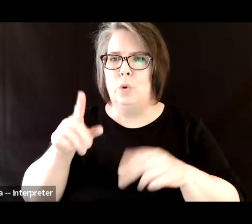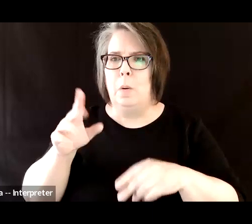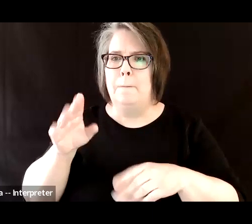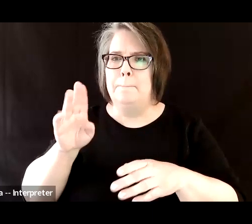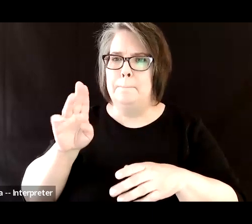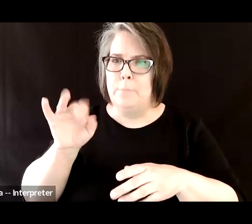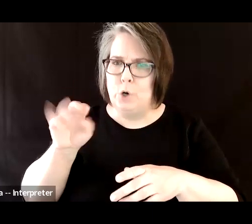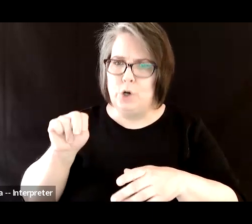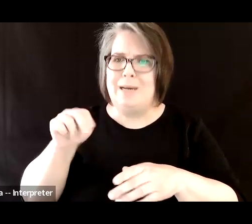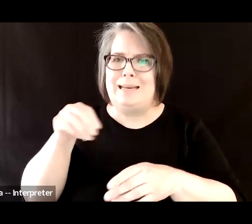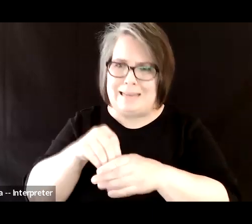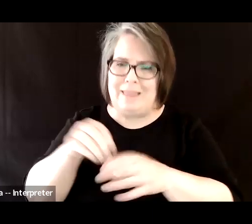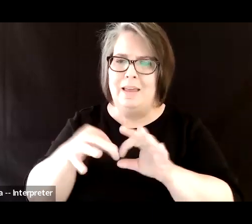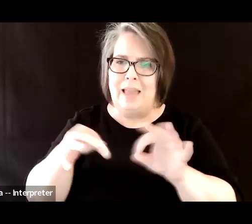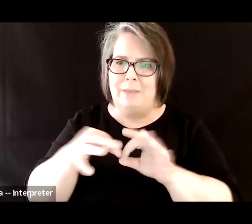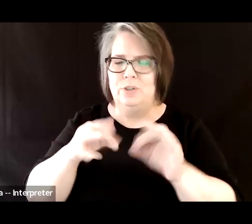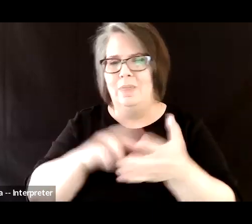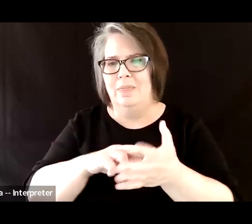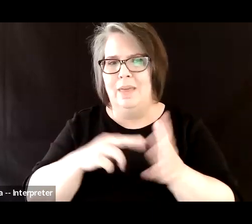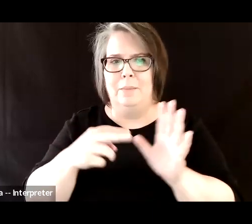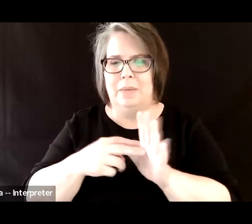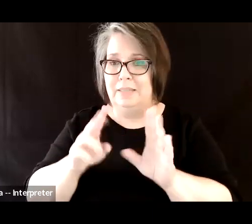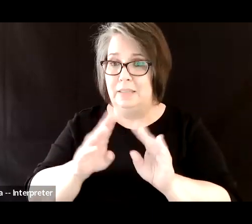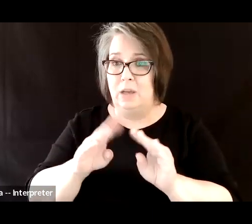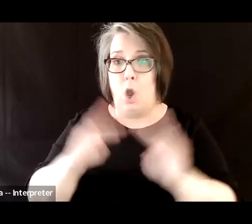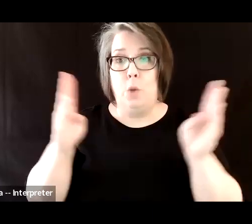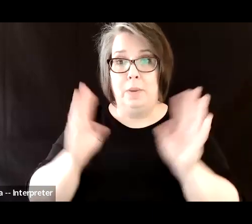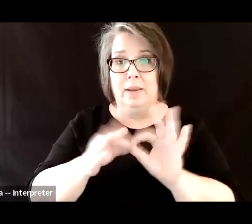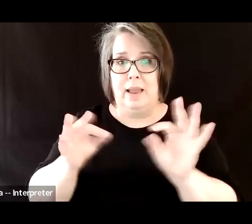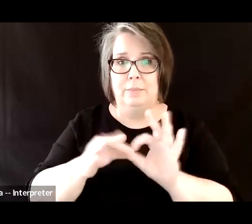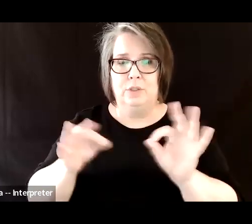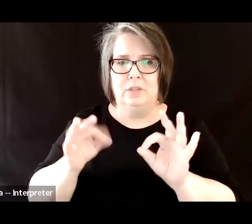Burning in the captions basically means that it's open captions. I think Brittany talked about